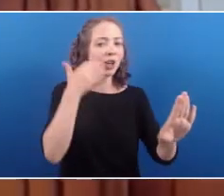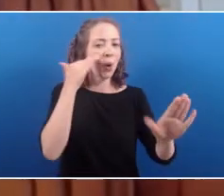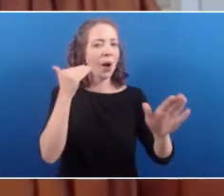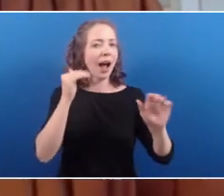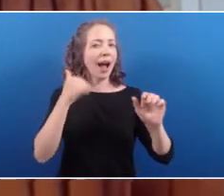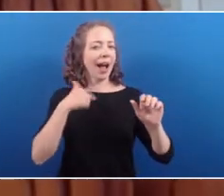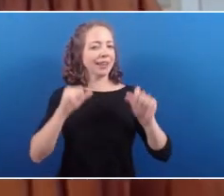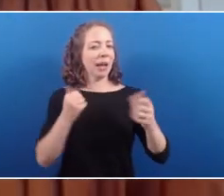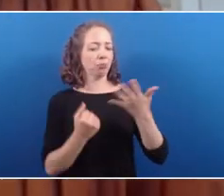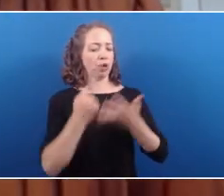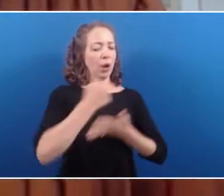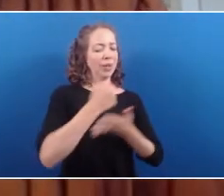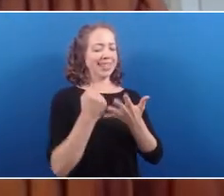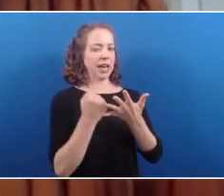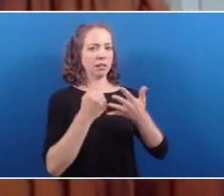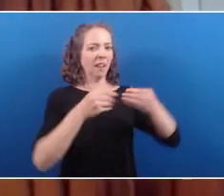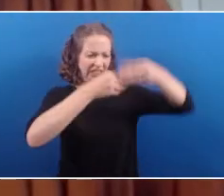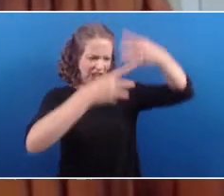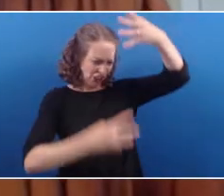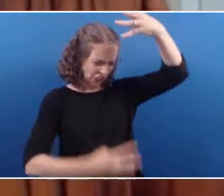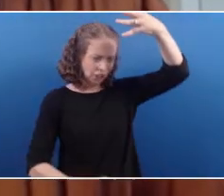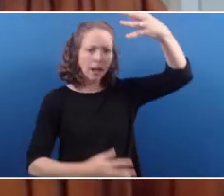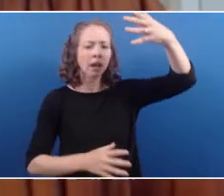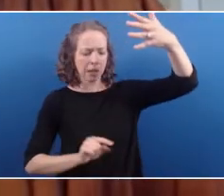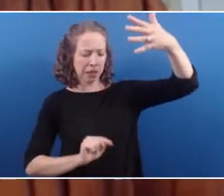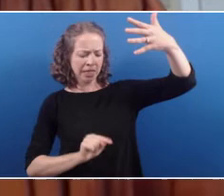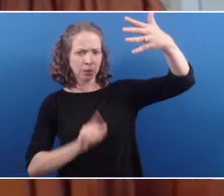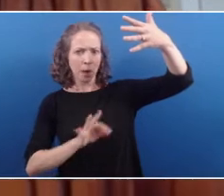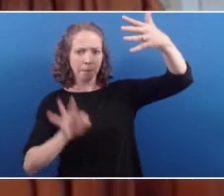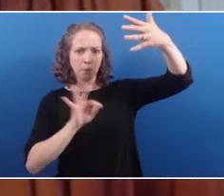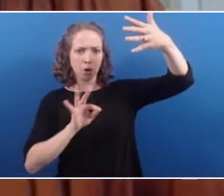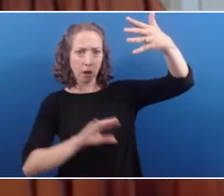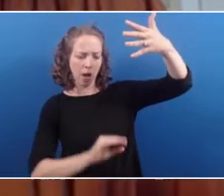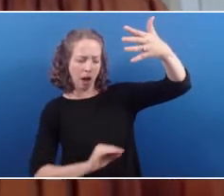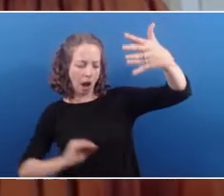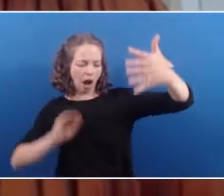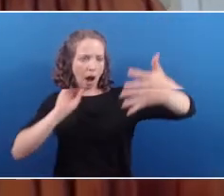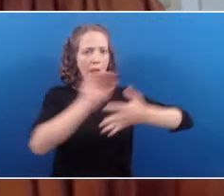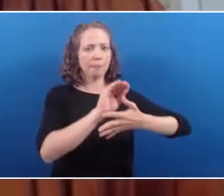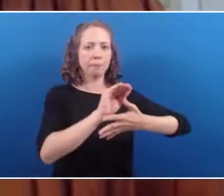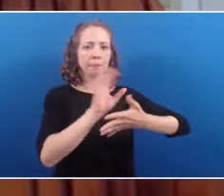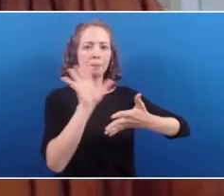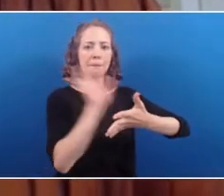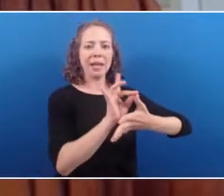on your list and also prioritize people in your chat. Pin people in your chat so that they are top of your list.